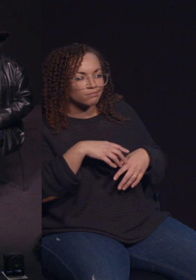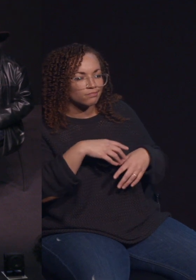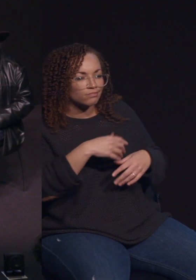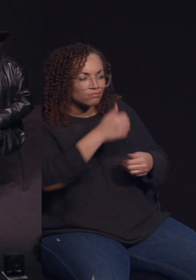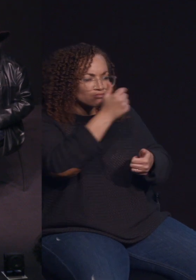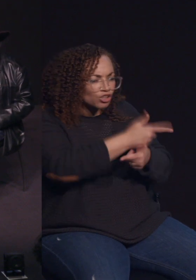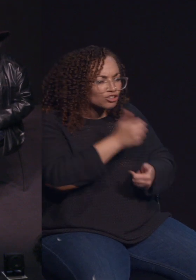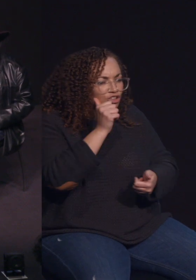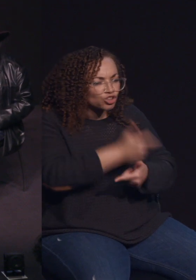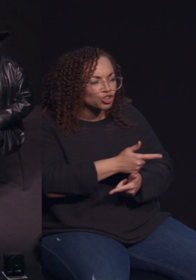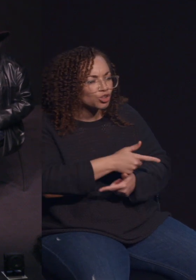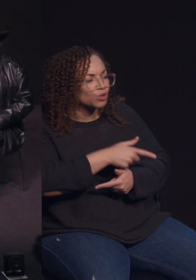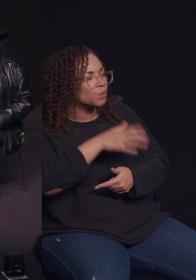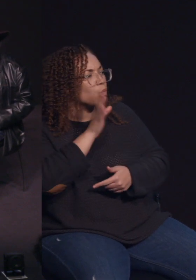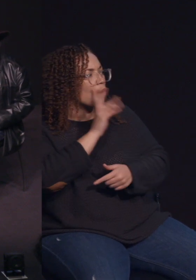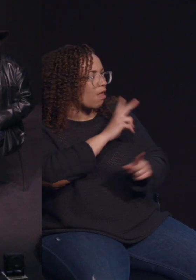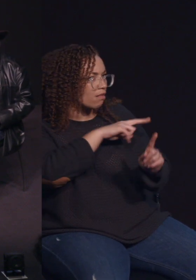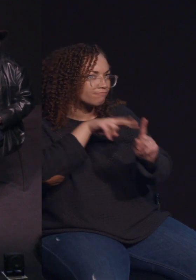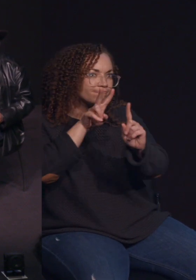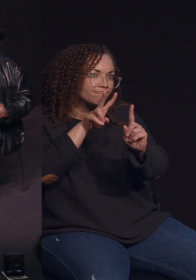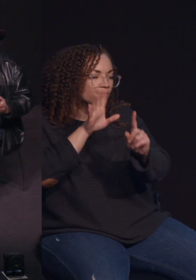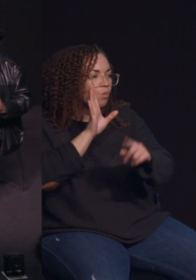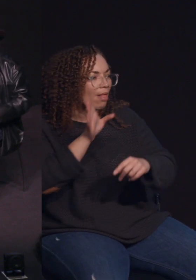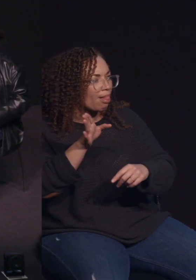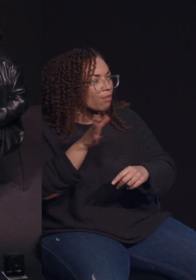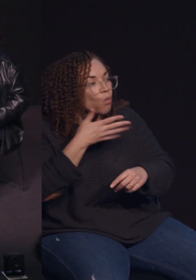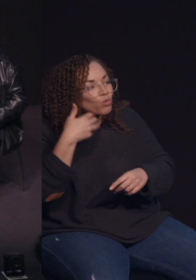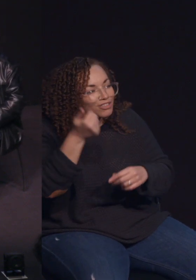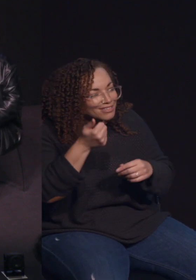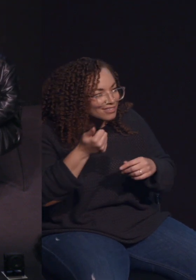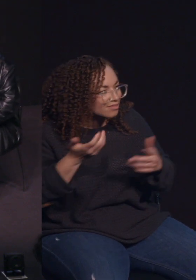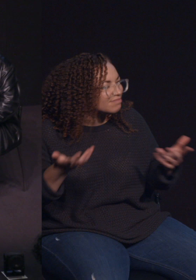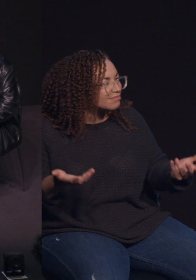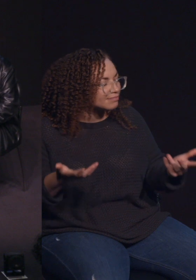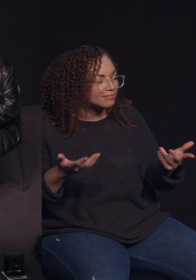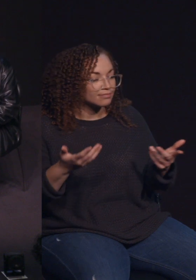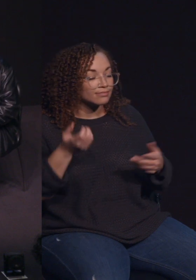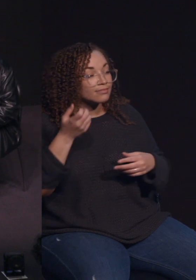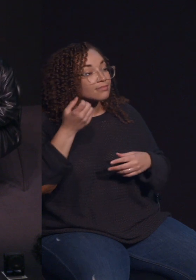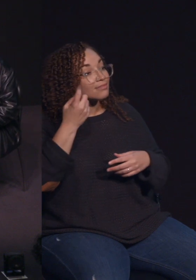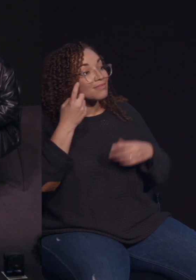was not a saint, you know, because one thing about it, she was out on the farm that we lived on.